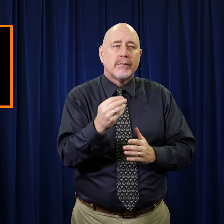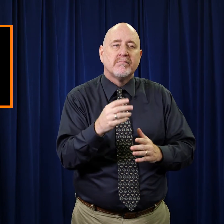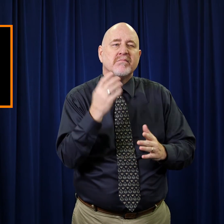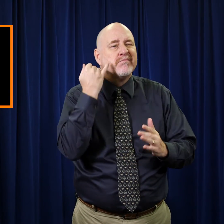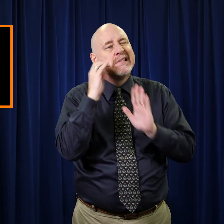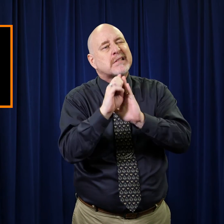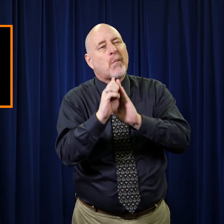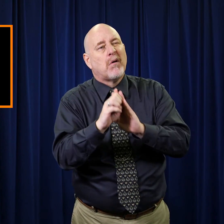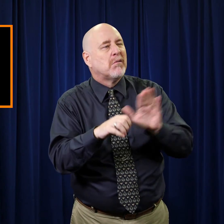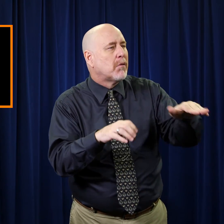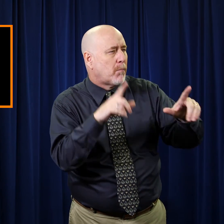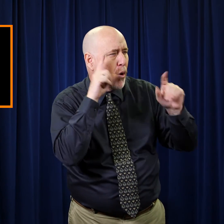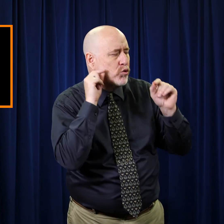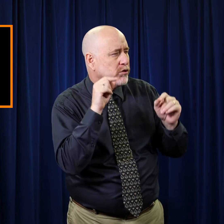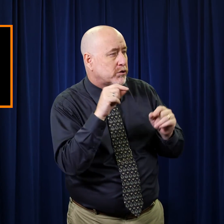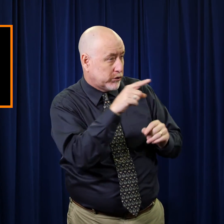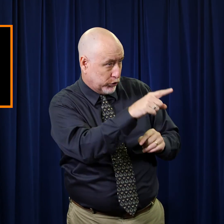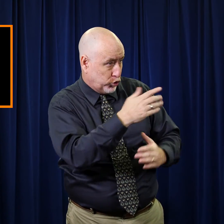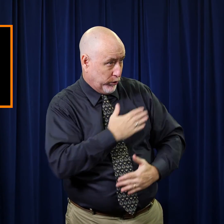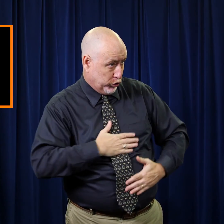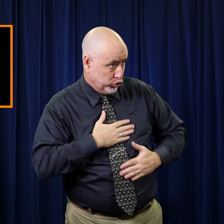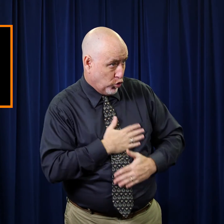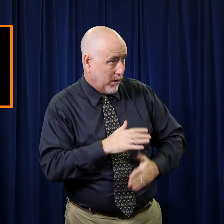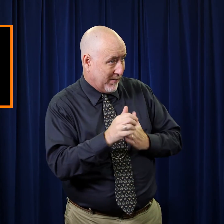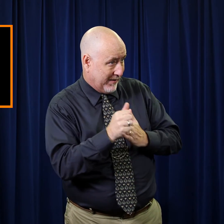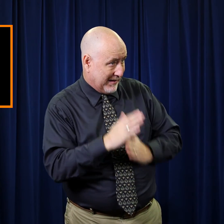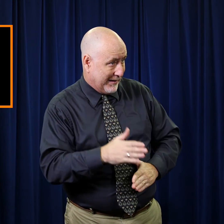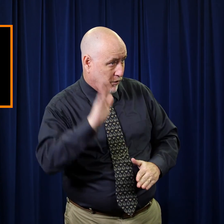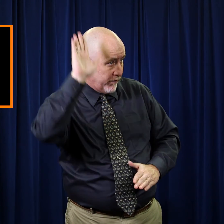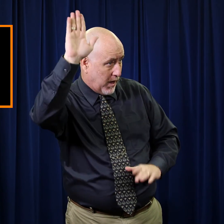If you could just ask him—walk up to him and ask him, "Moses, did you enjoy being